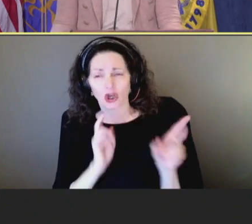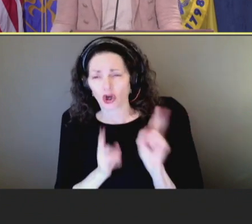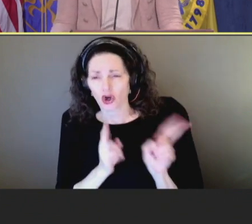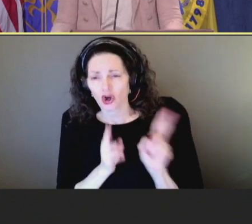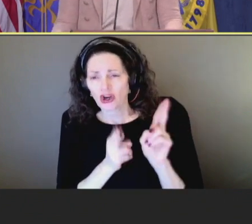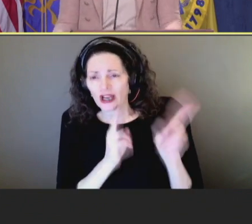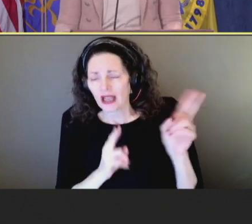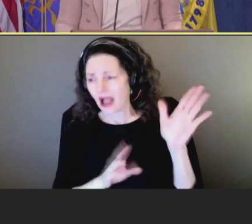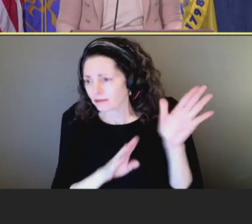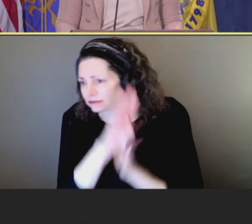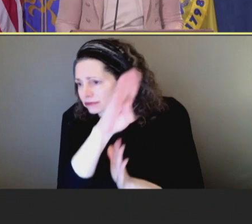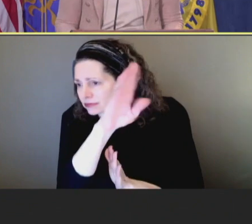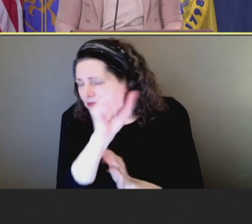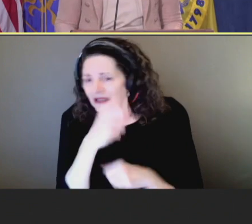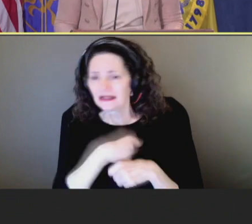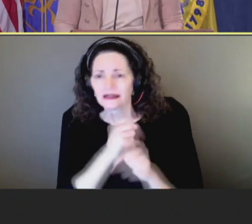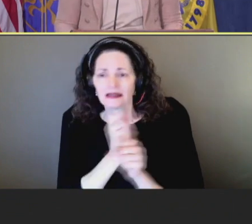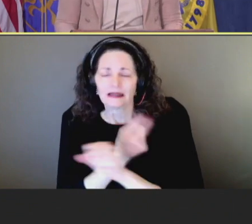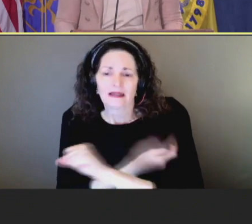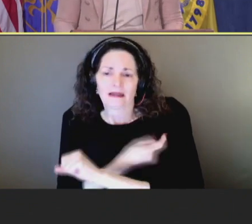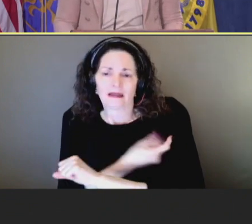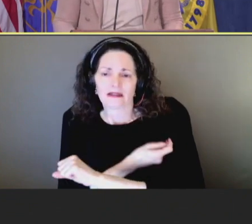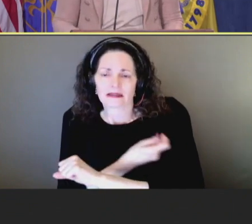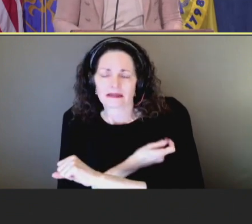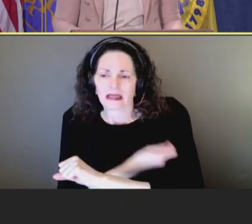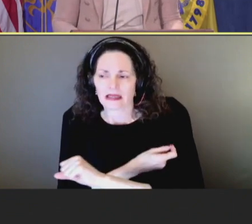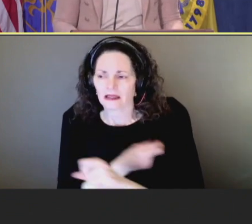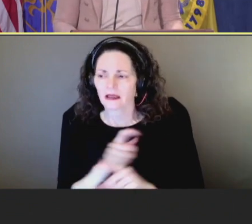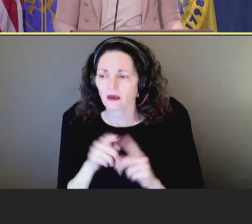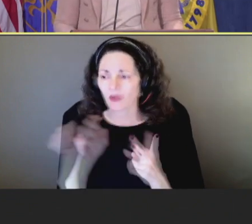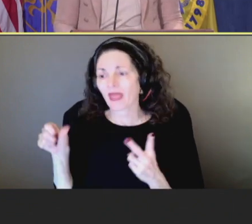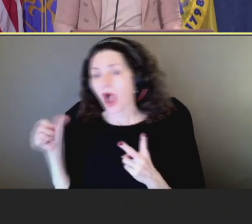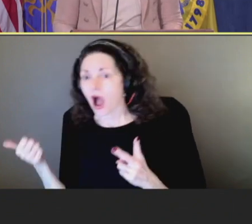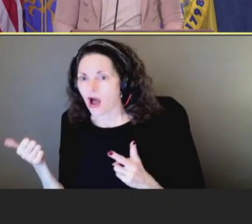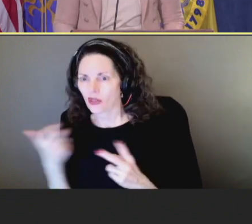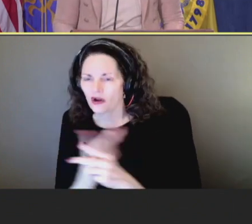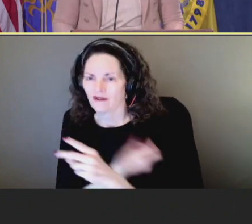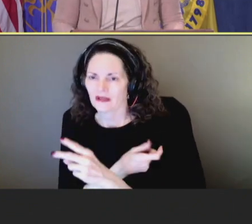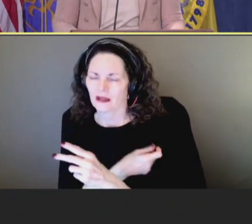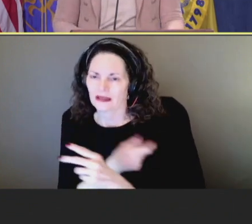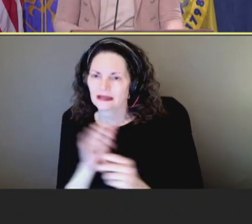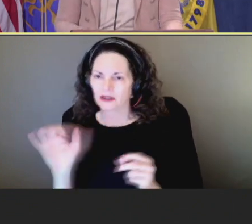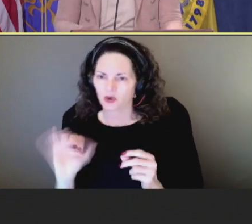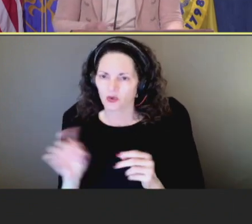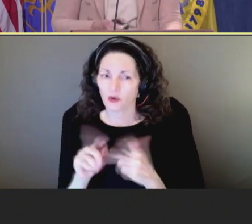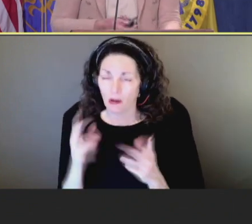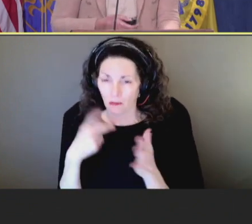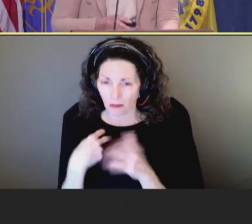with other vaccines to follow. And we're aiming to revolutionize cancer research by being that hub.